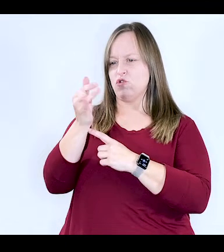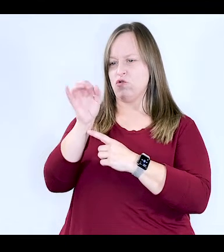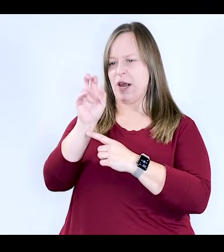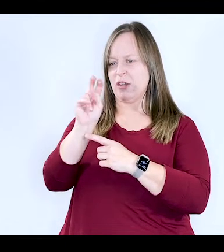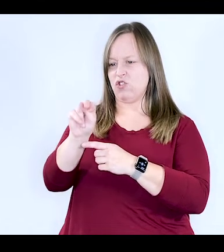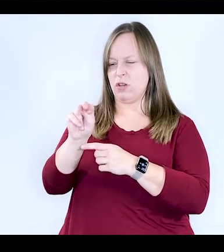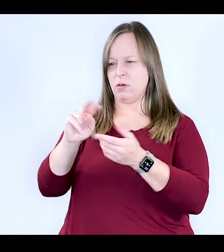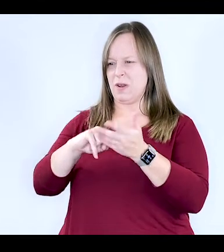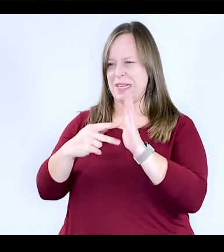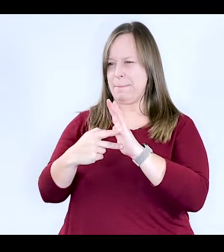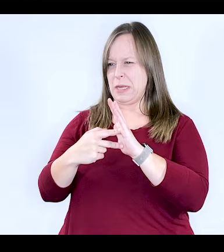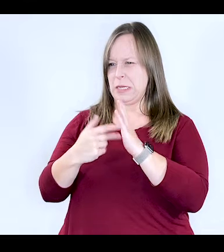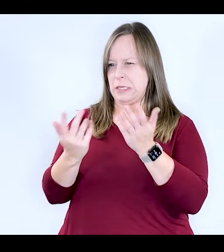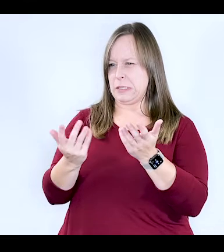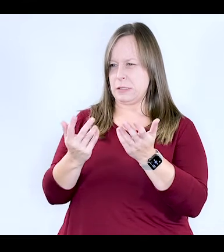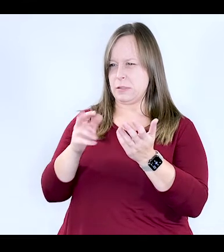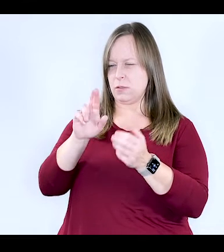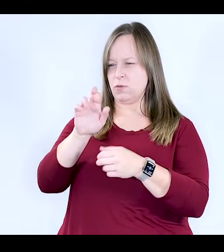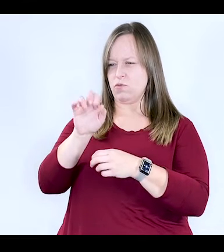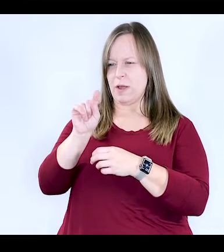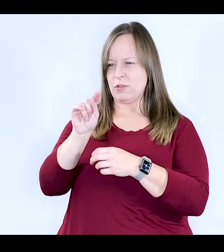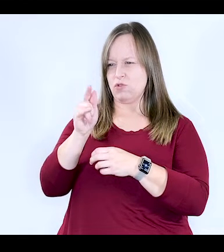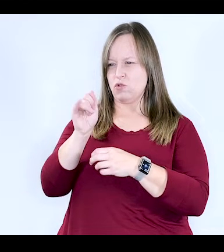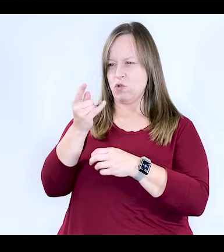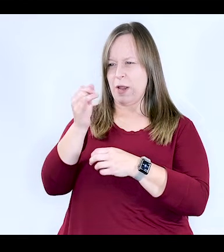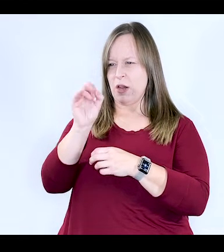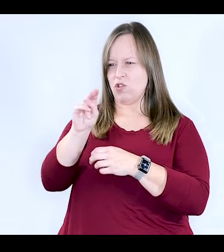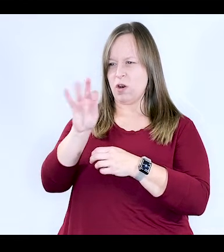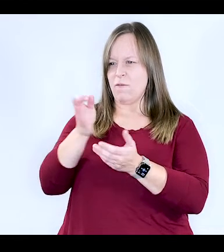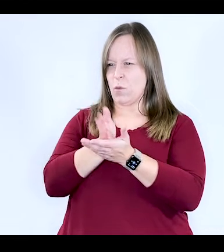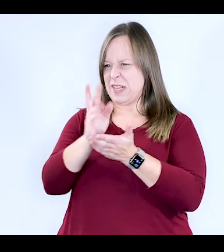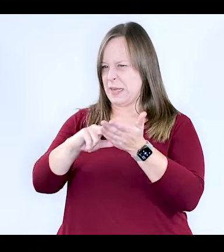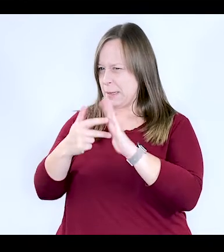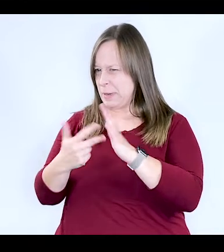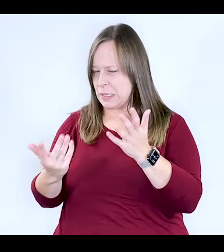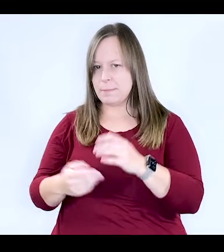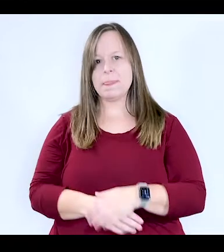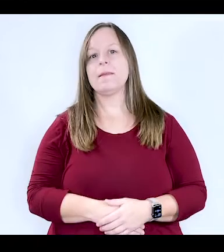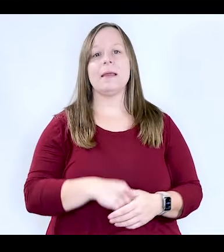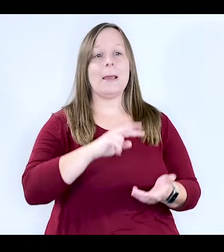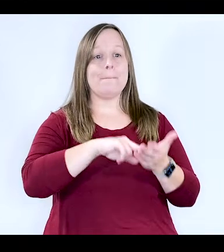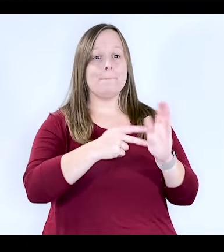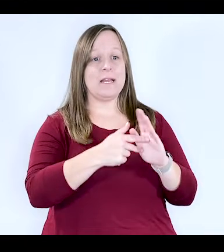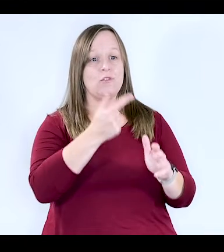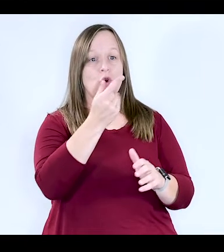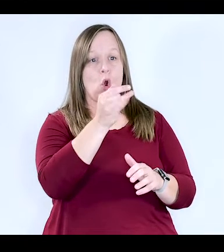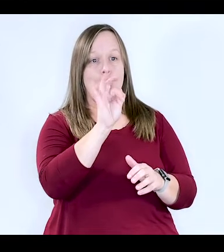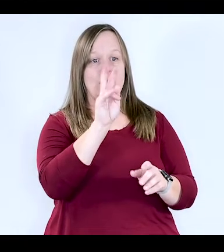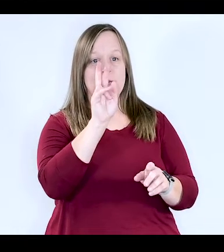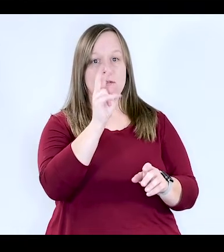can you talk to us about what does restoration of rights, what does that mean? It means removing the guardianship